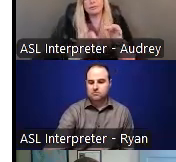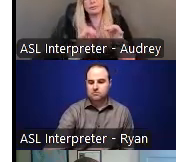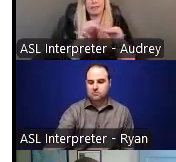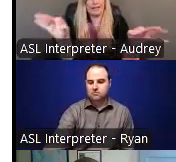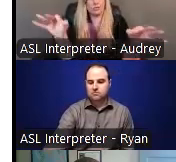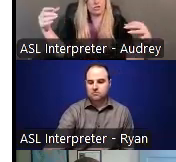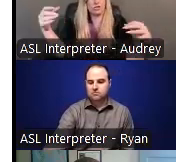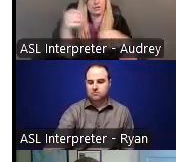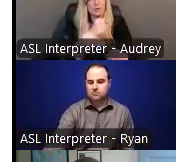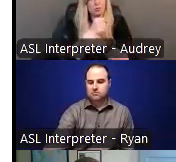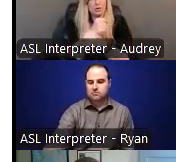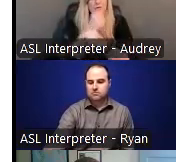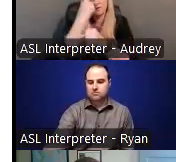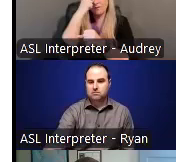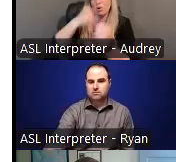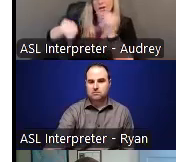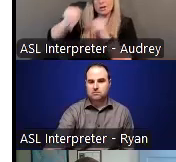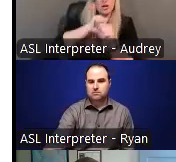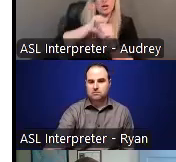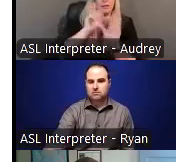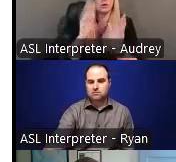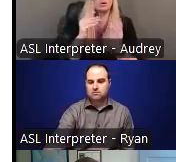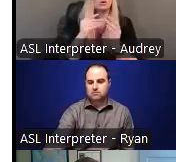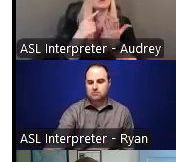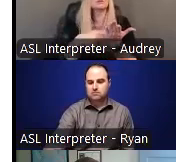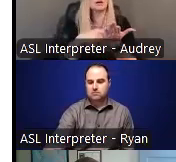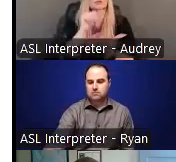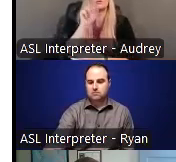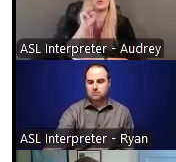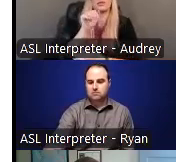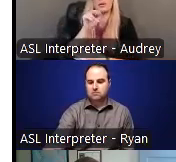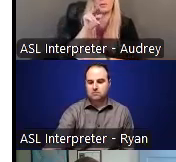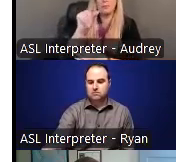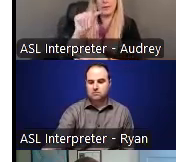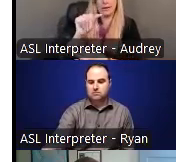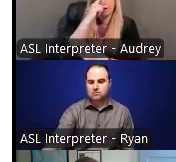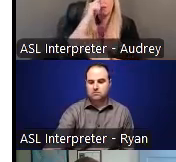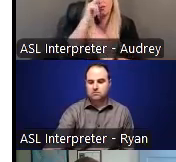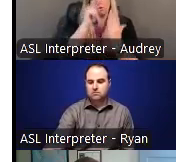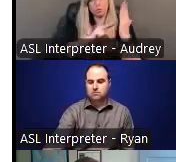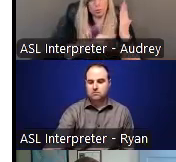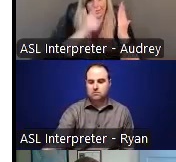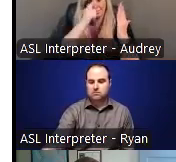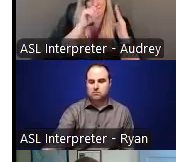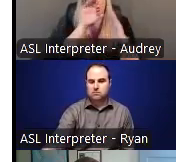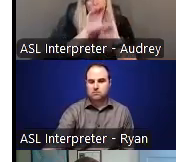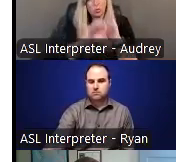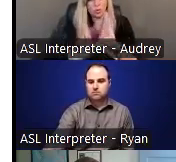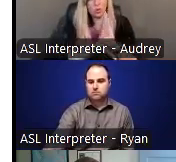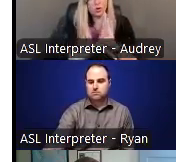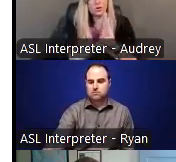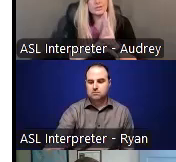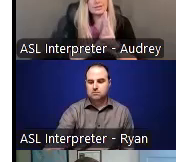I know Amanda and I sometimes with the readings for the course or research readings that we would